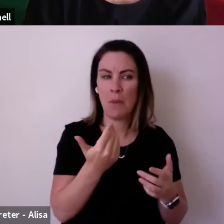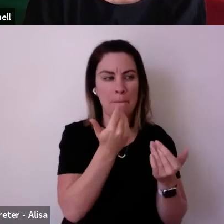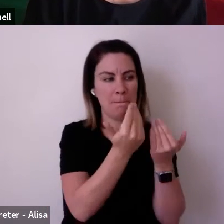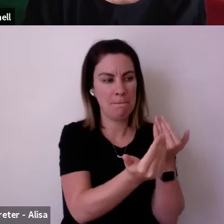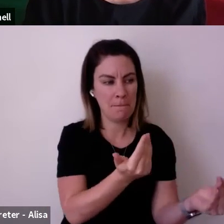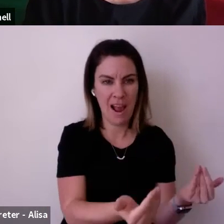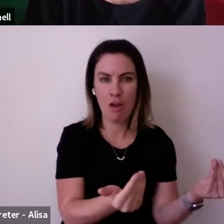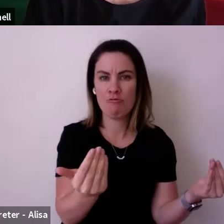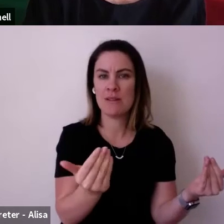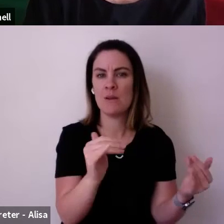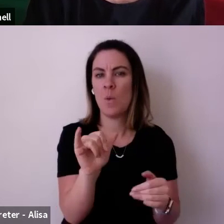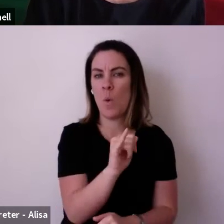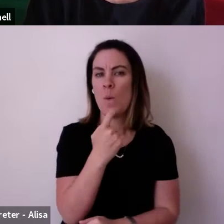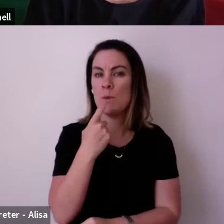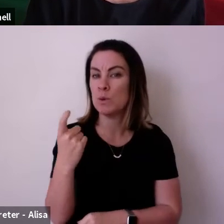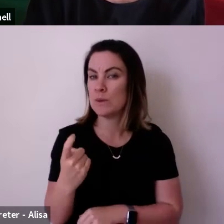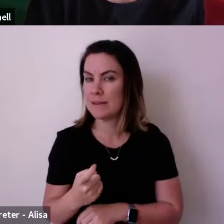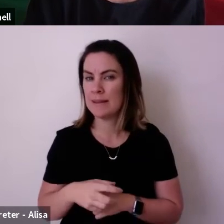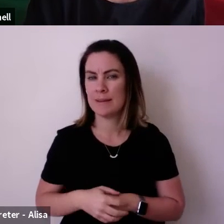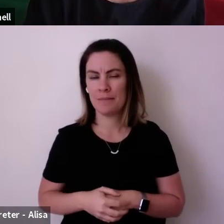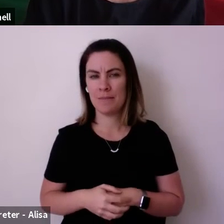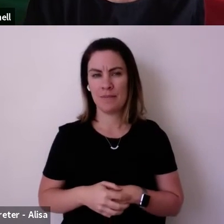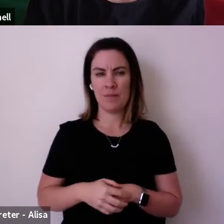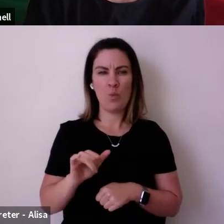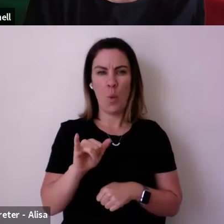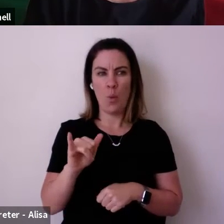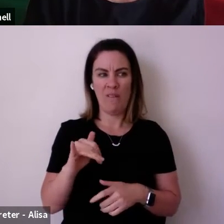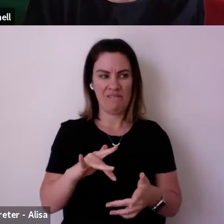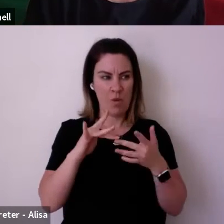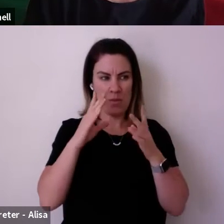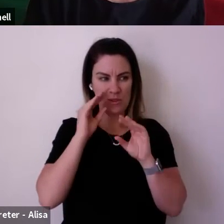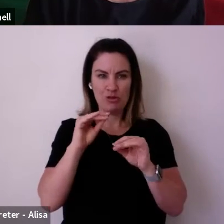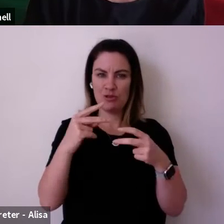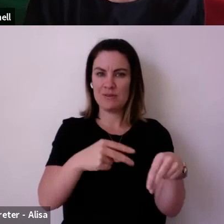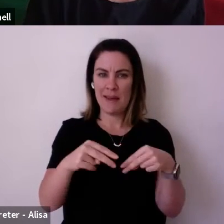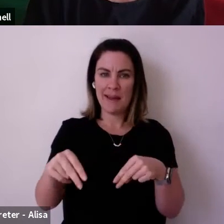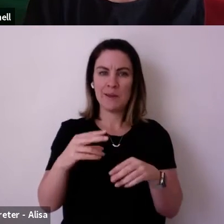Or working in informal education down schools or visual arts schools they set up around